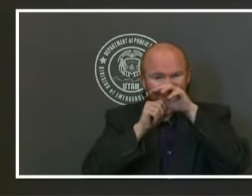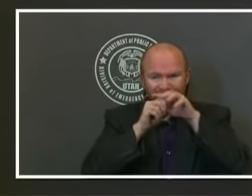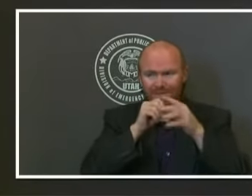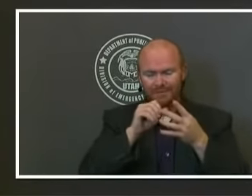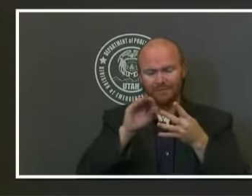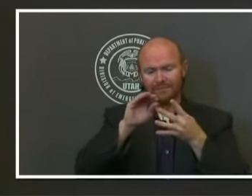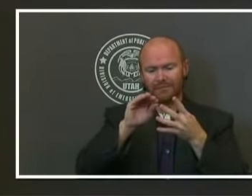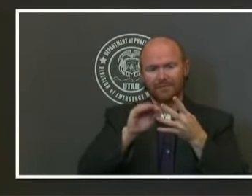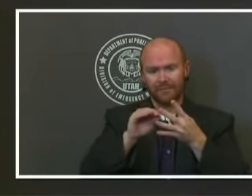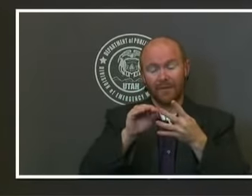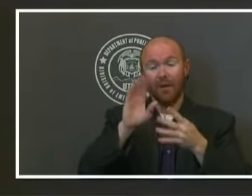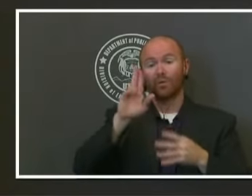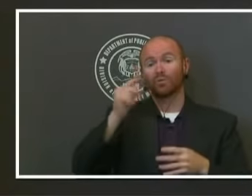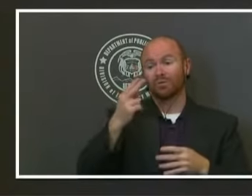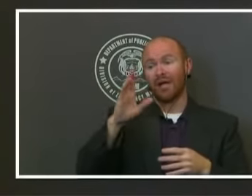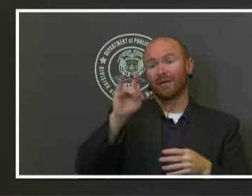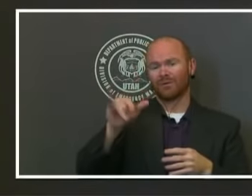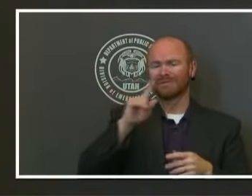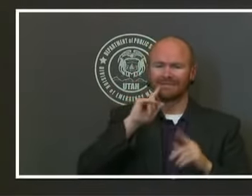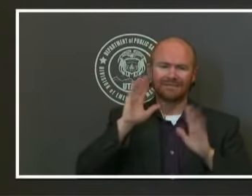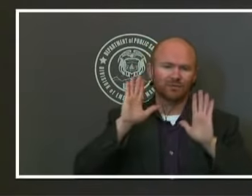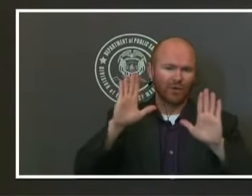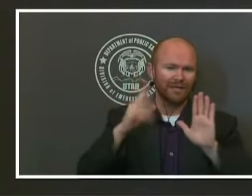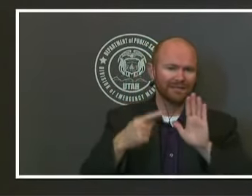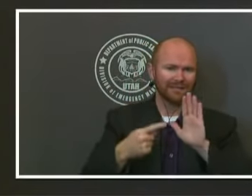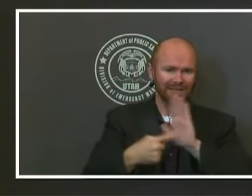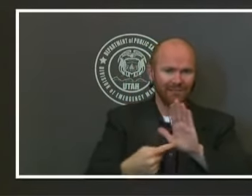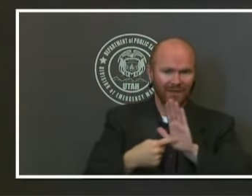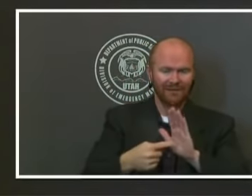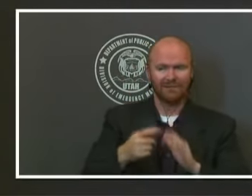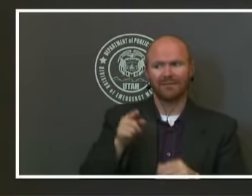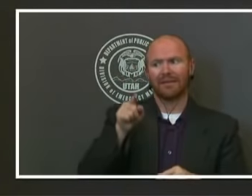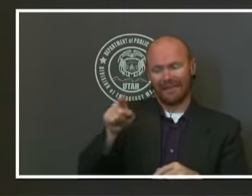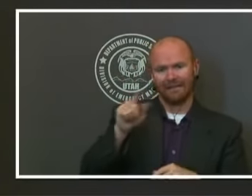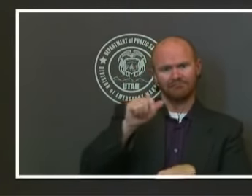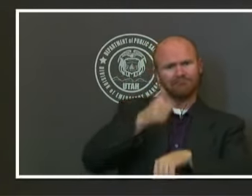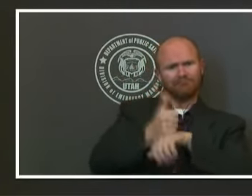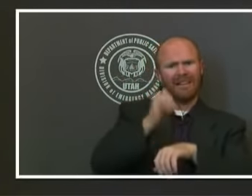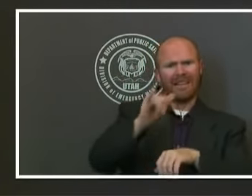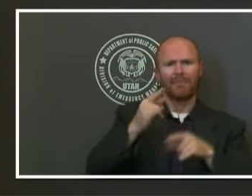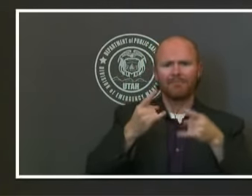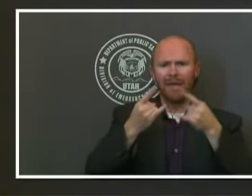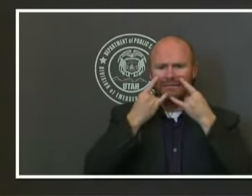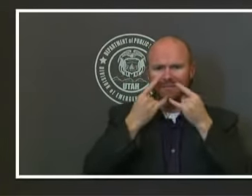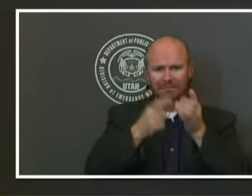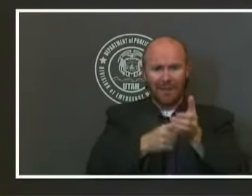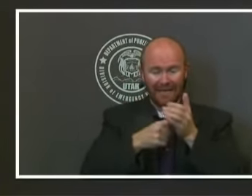so you don't county is a great example of what can be done